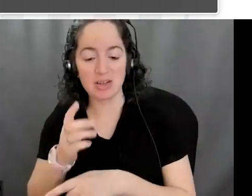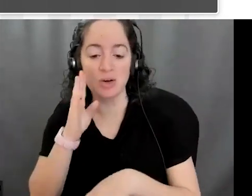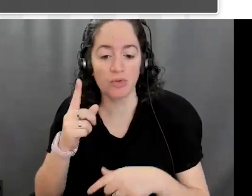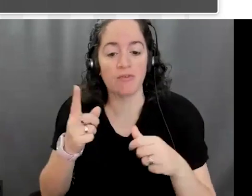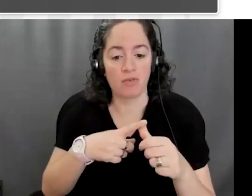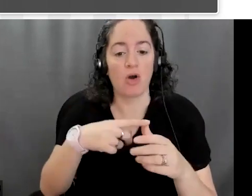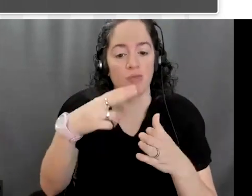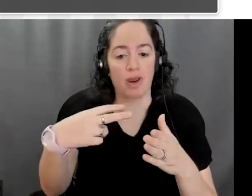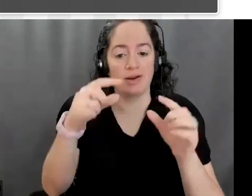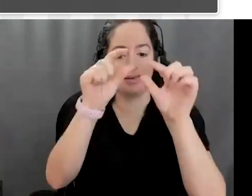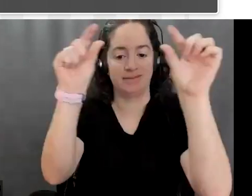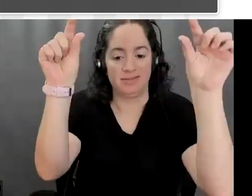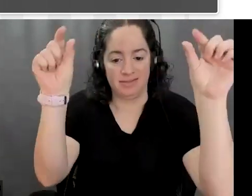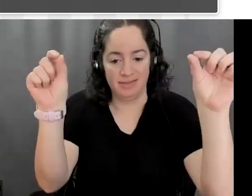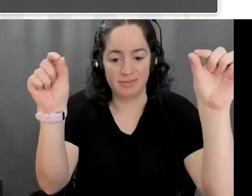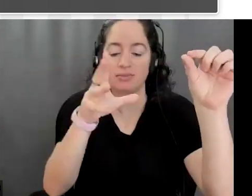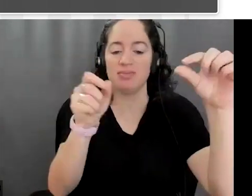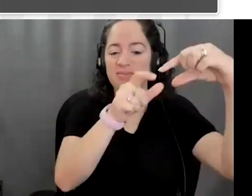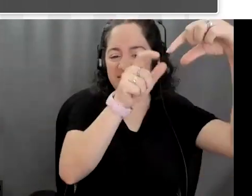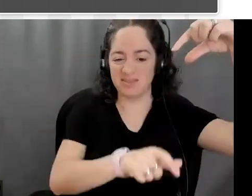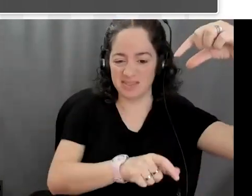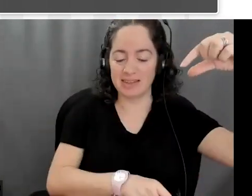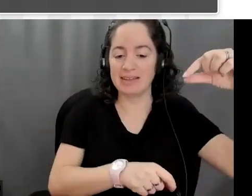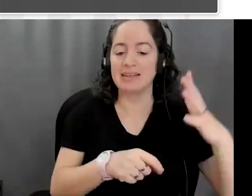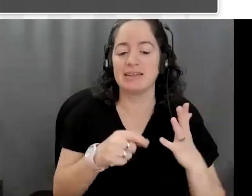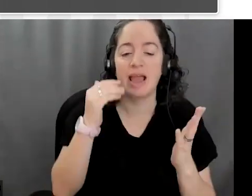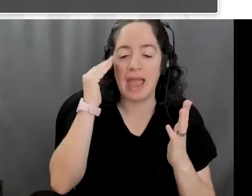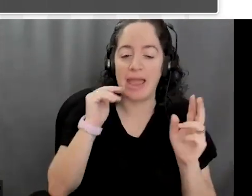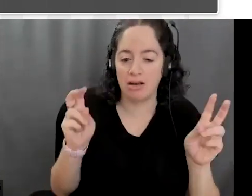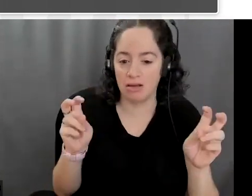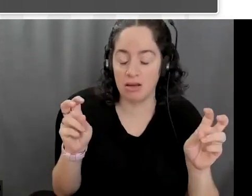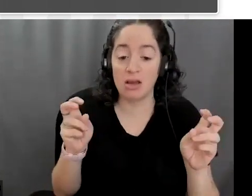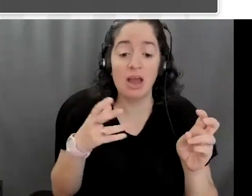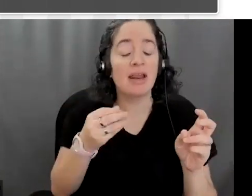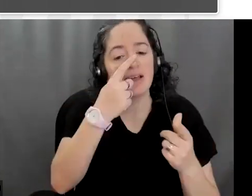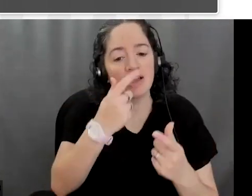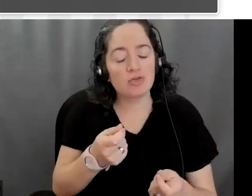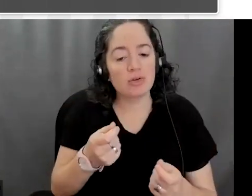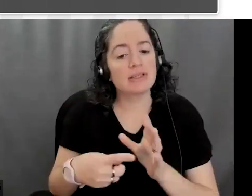One thing that's interesting to note is that it reads them out even if they are not visible on the screen.